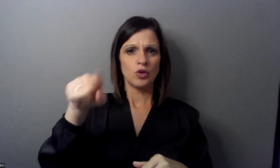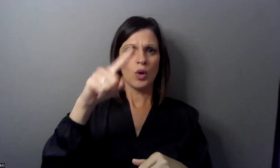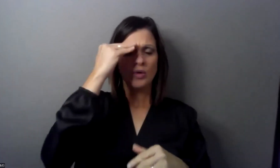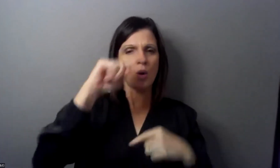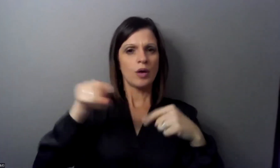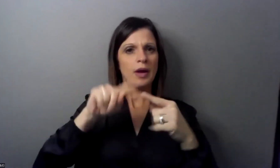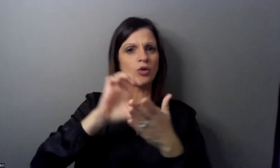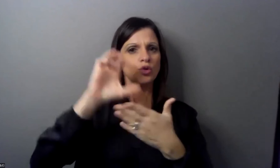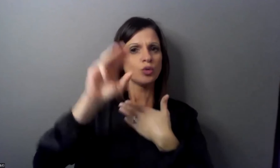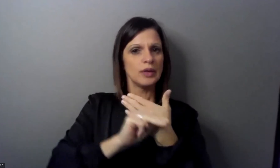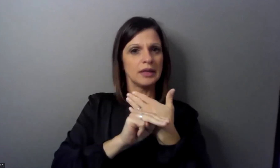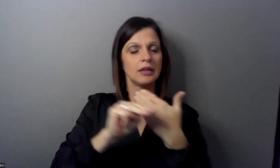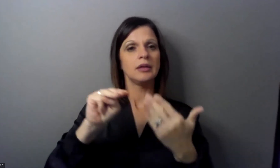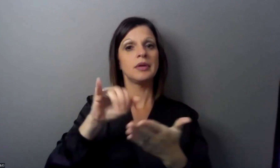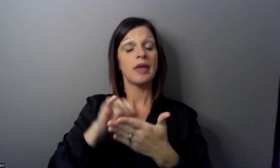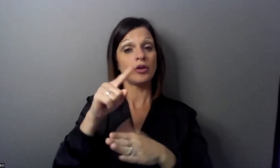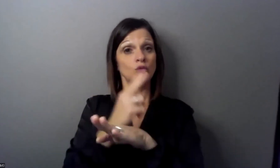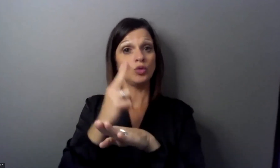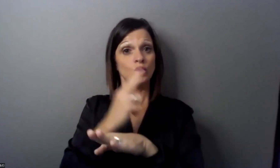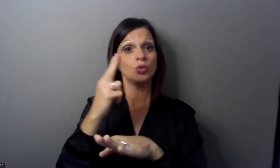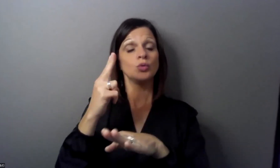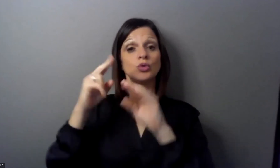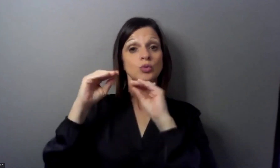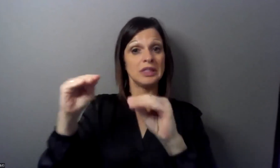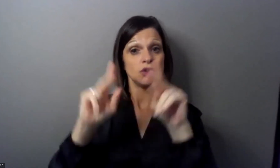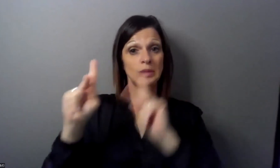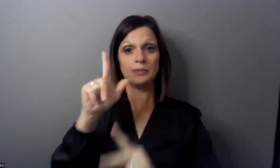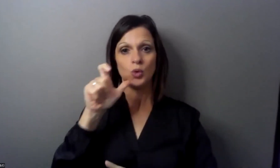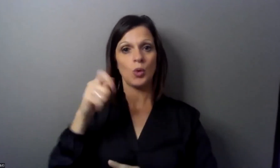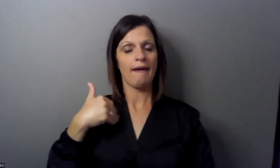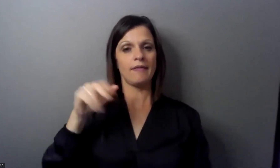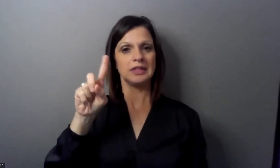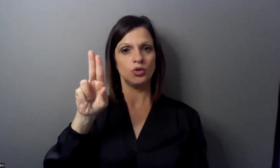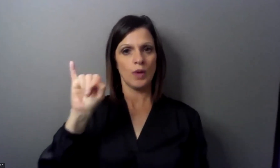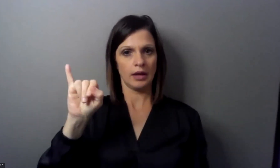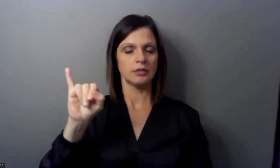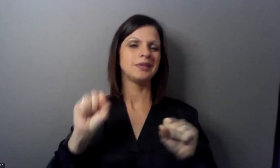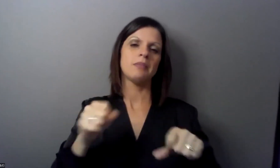to treat people for DUIs.